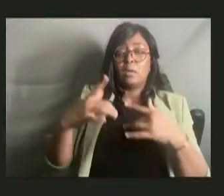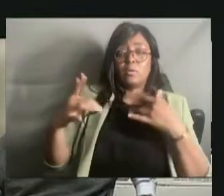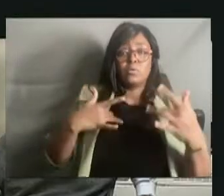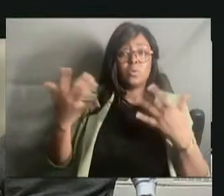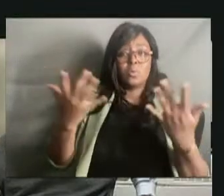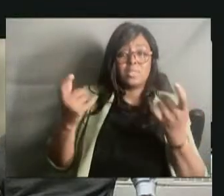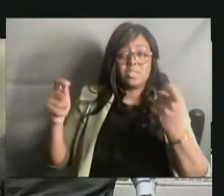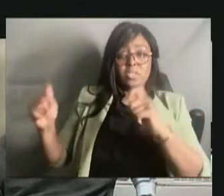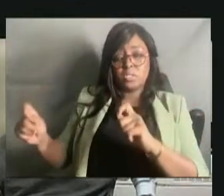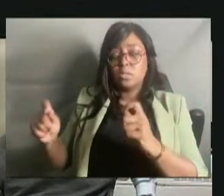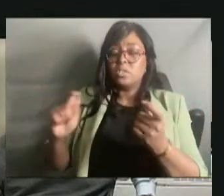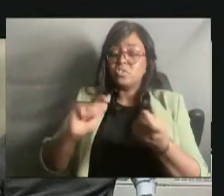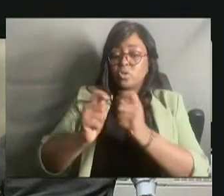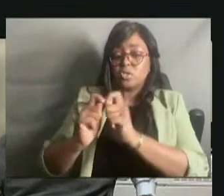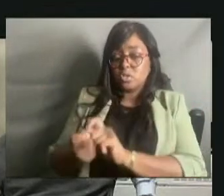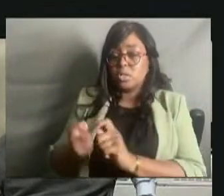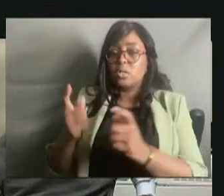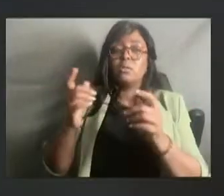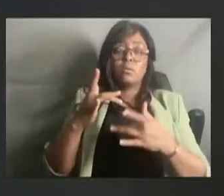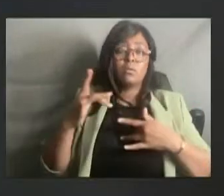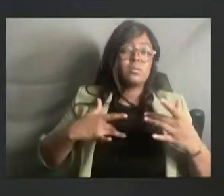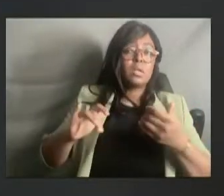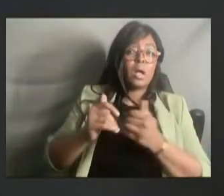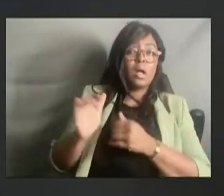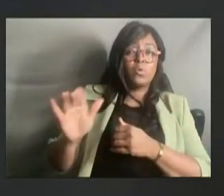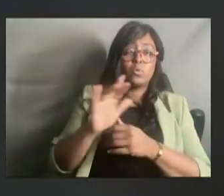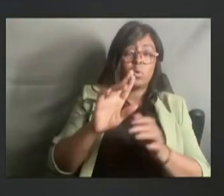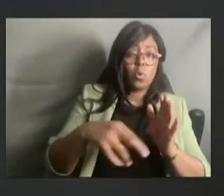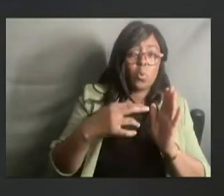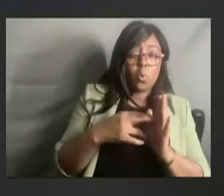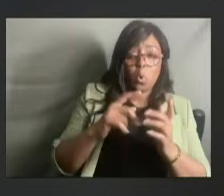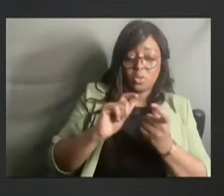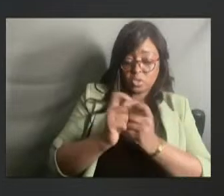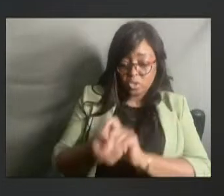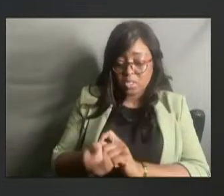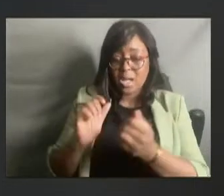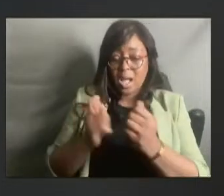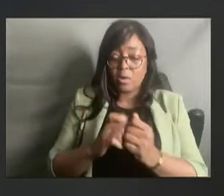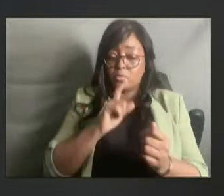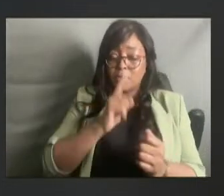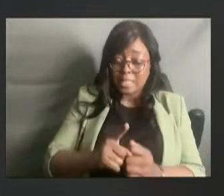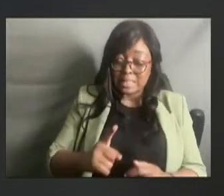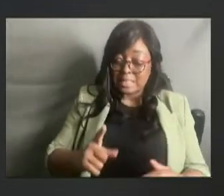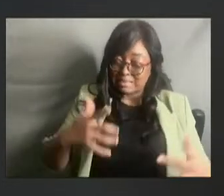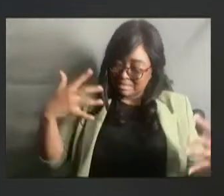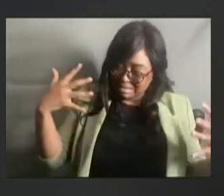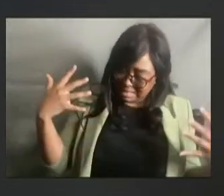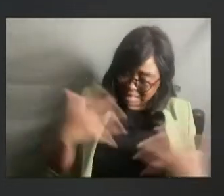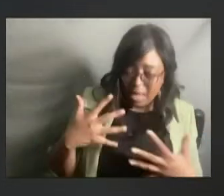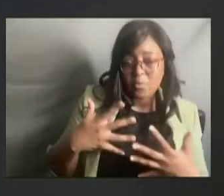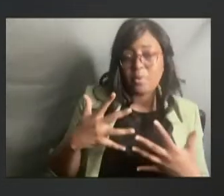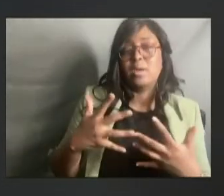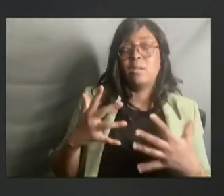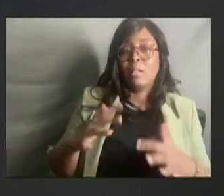especially the ones that are concerned about things that are changing and concerned about how